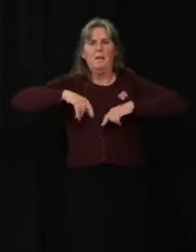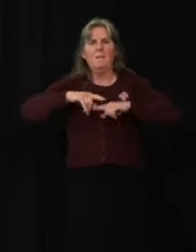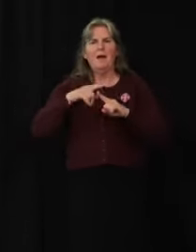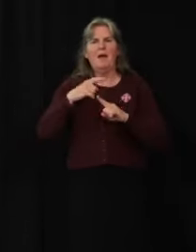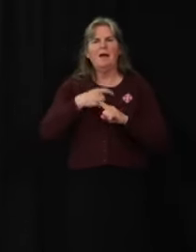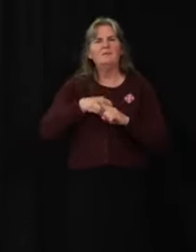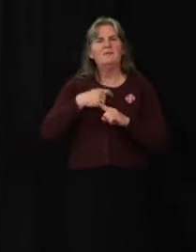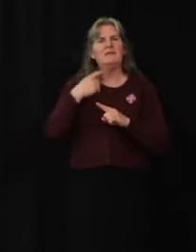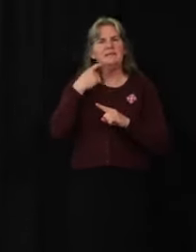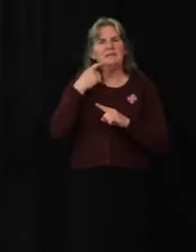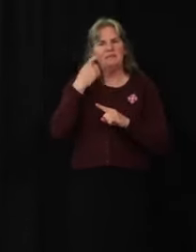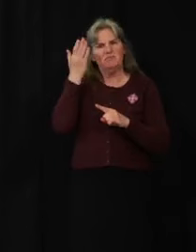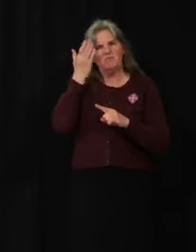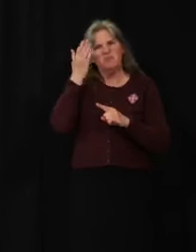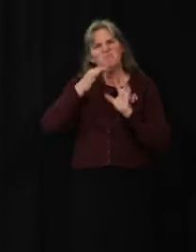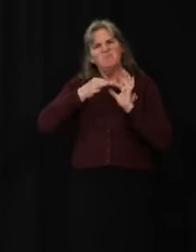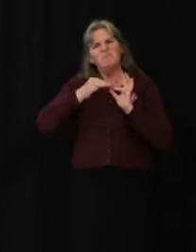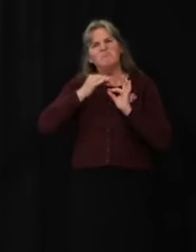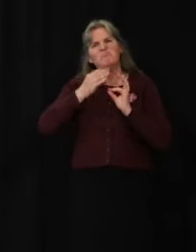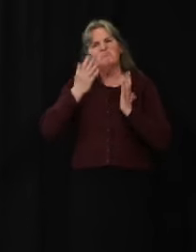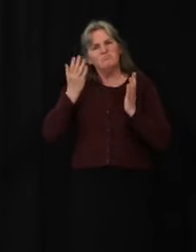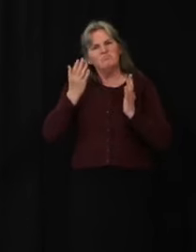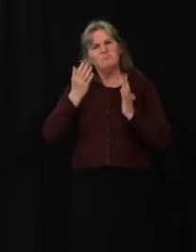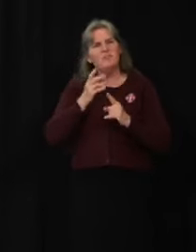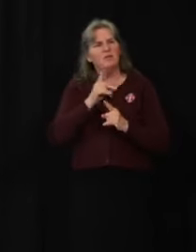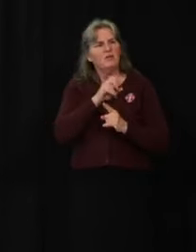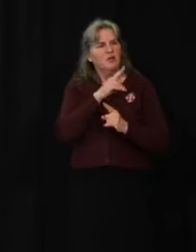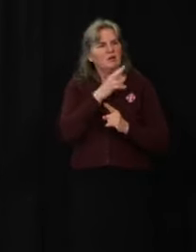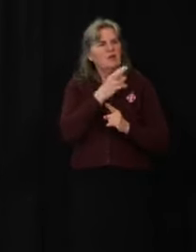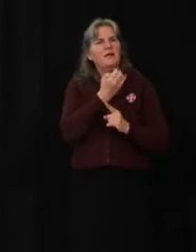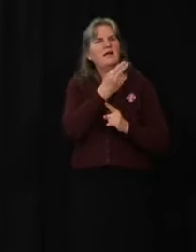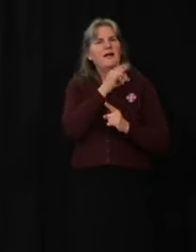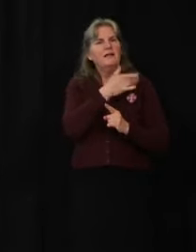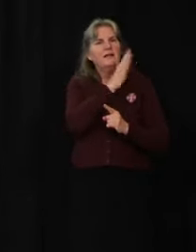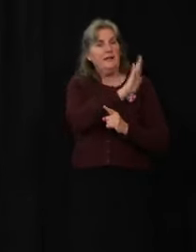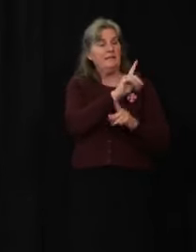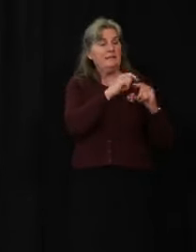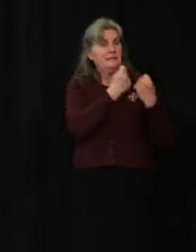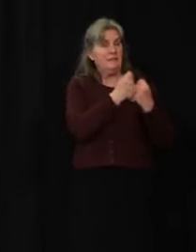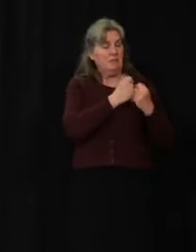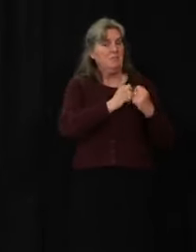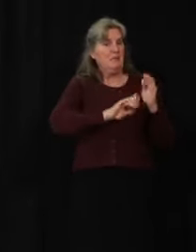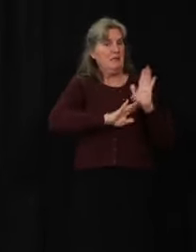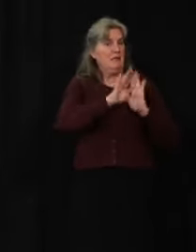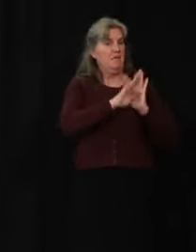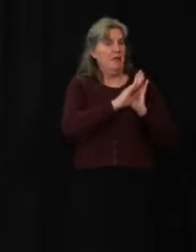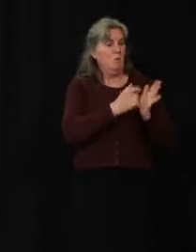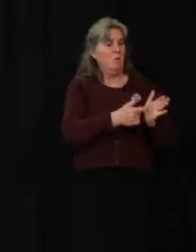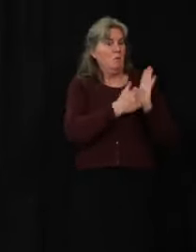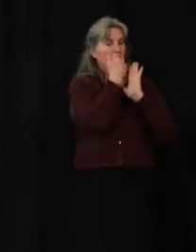Next question Gord? Reporter: Now understanding that this will be at I guess the